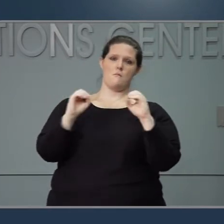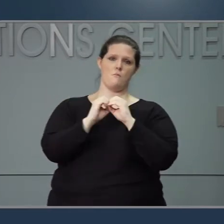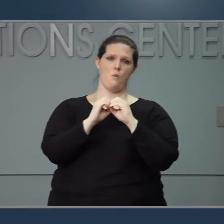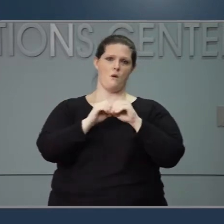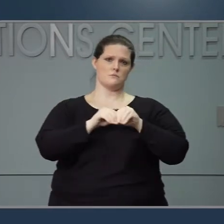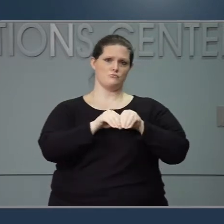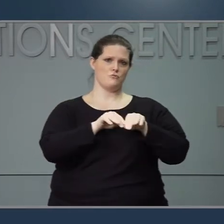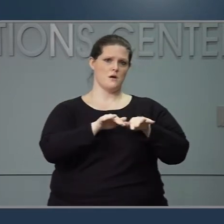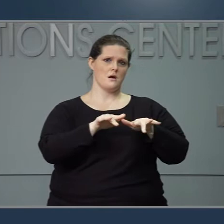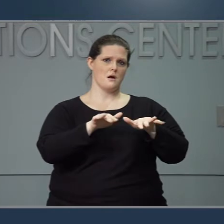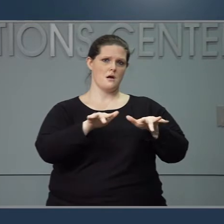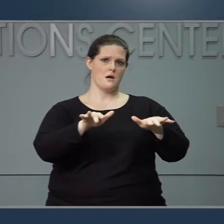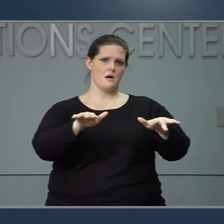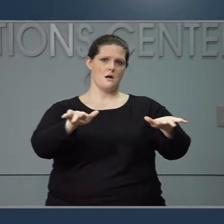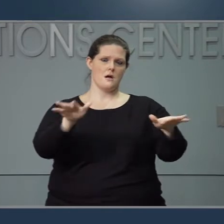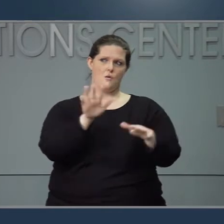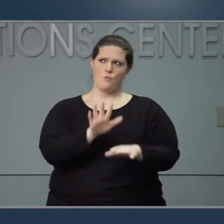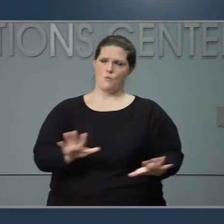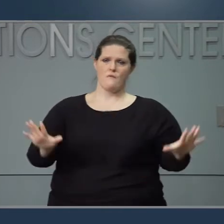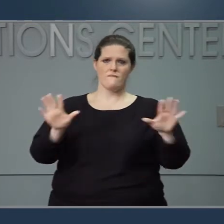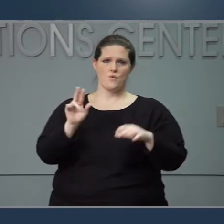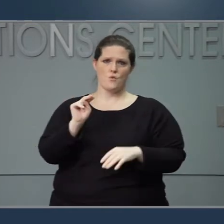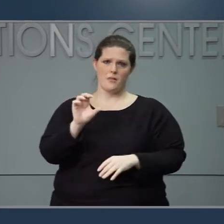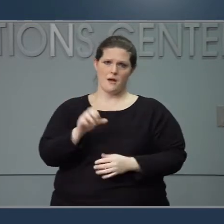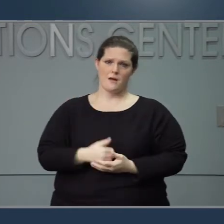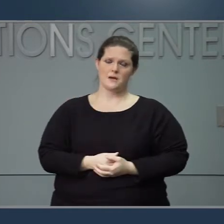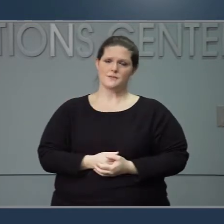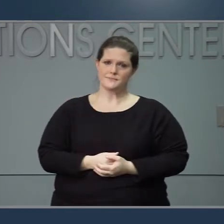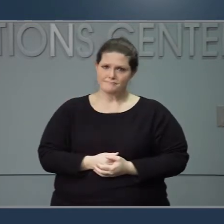LO BUENO ES QUE PERDIÓ, LOS POLÍTICOS COMO ESTOS, QUE TIENEN